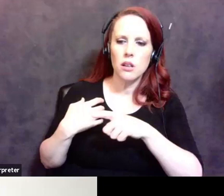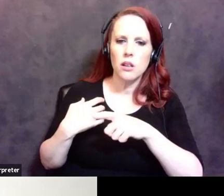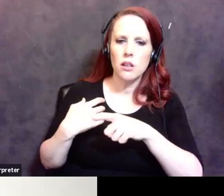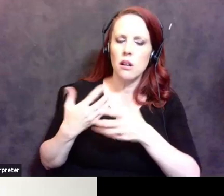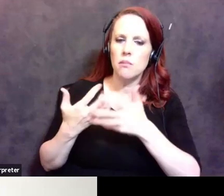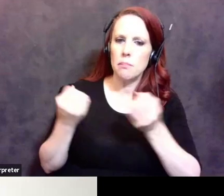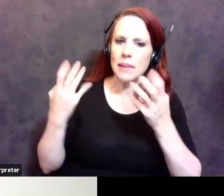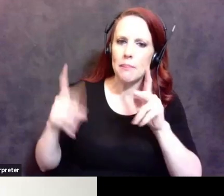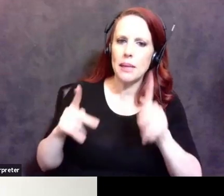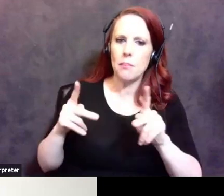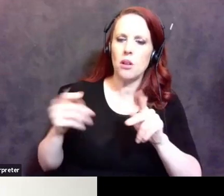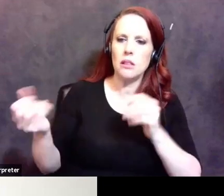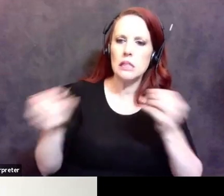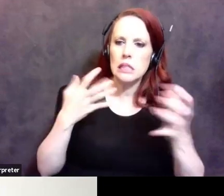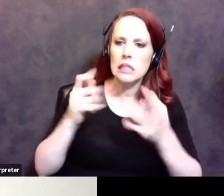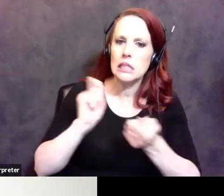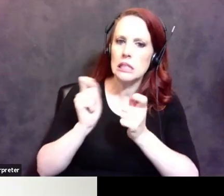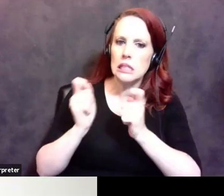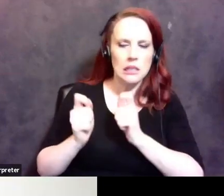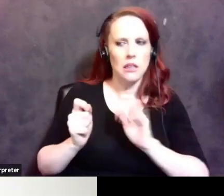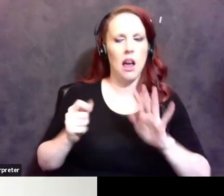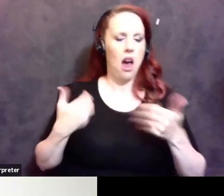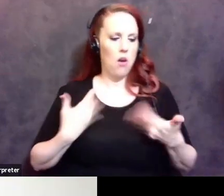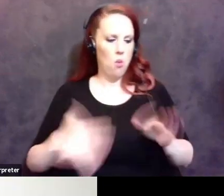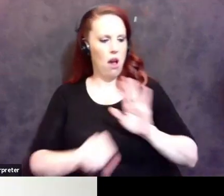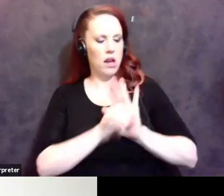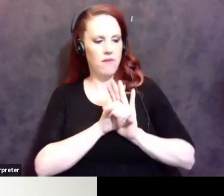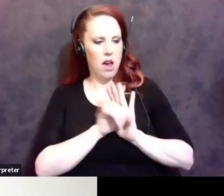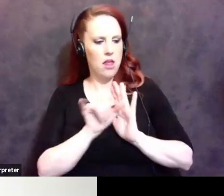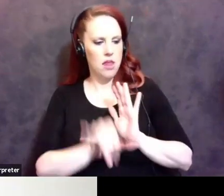talking about well, that's not how I want to be identified. I want to be identified